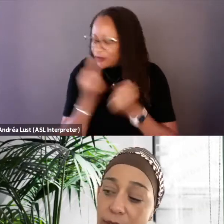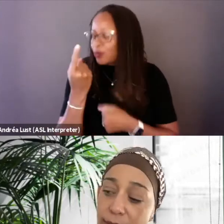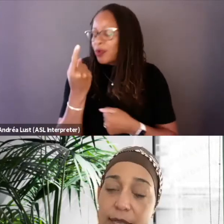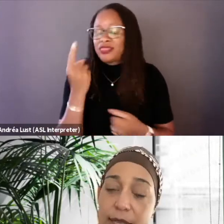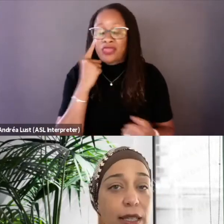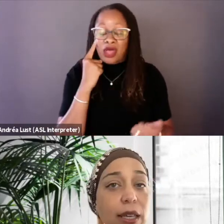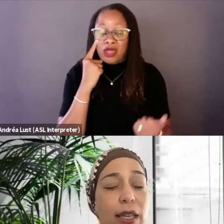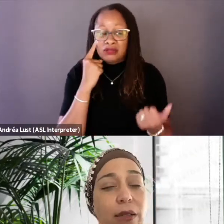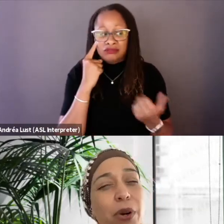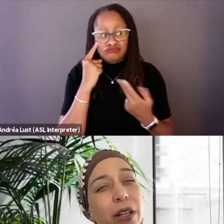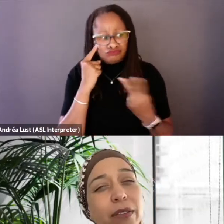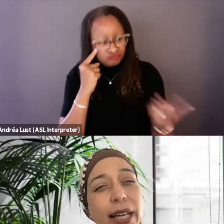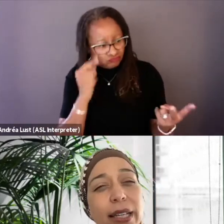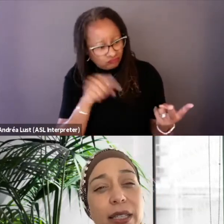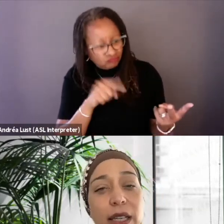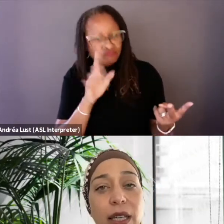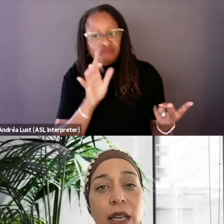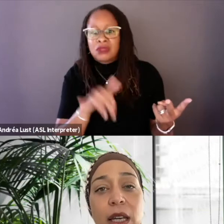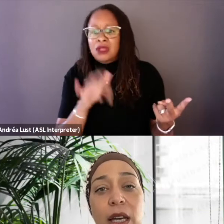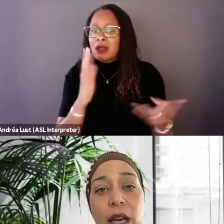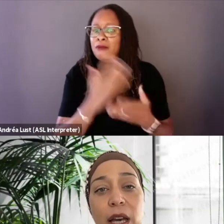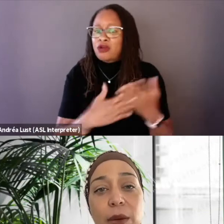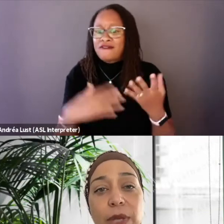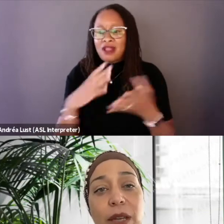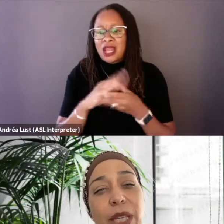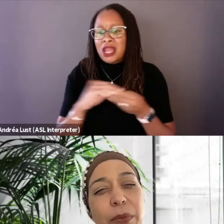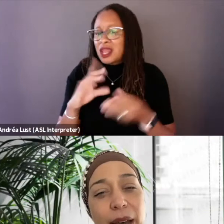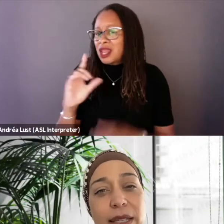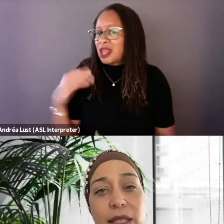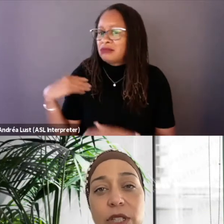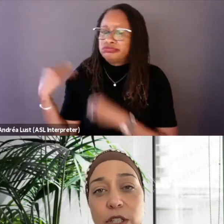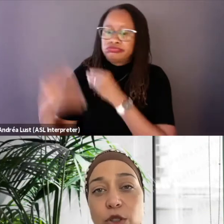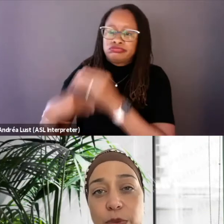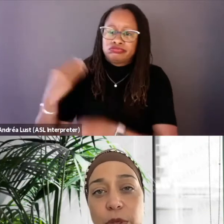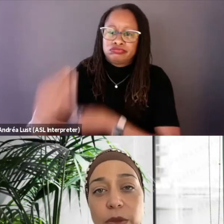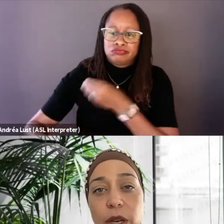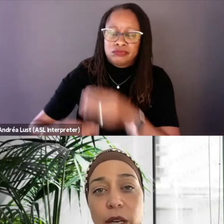as a part of a legacy and something positive to contribute